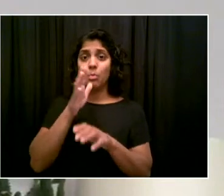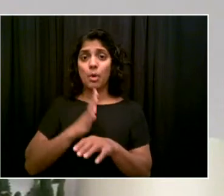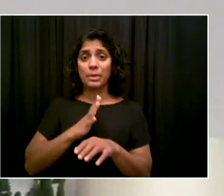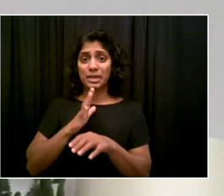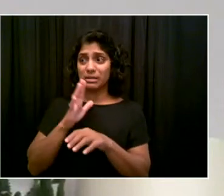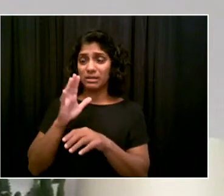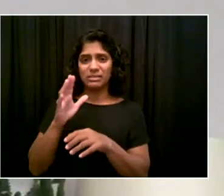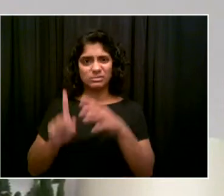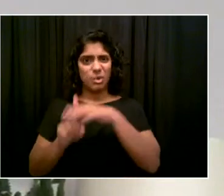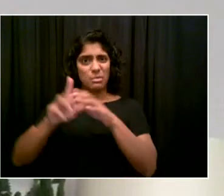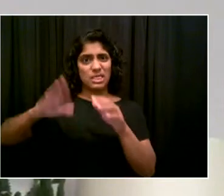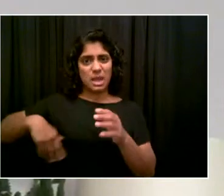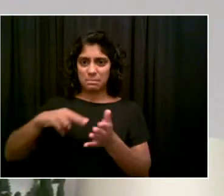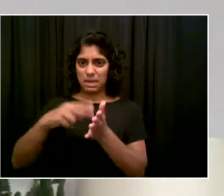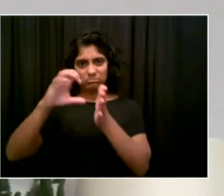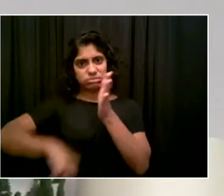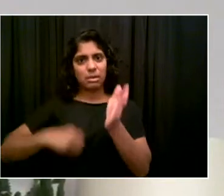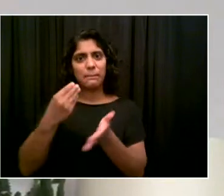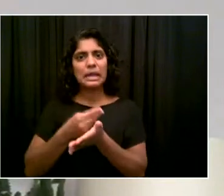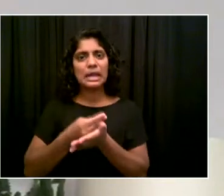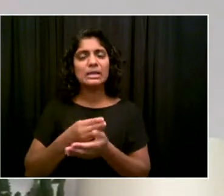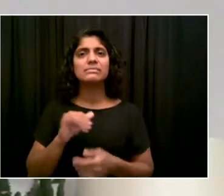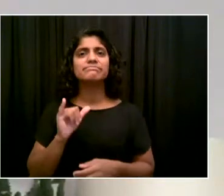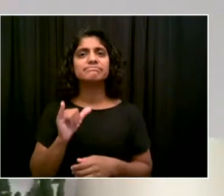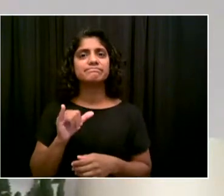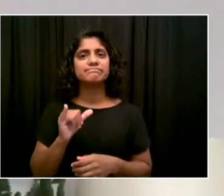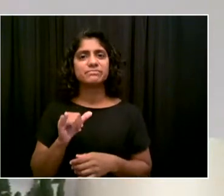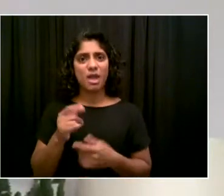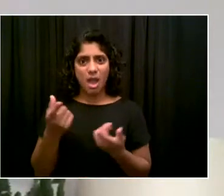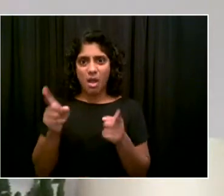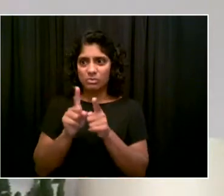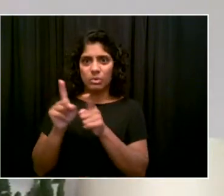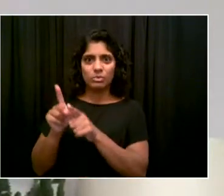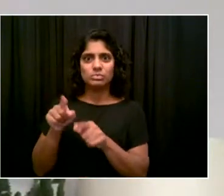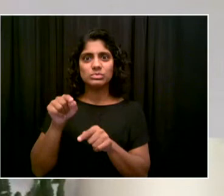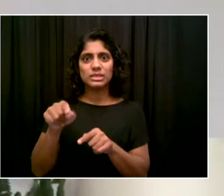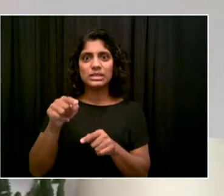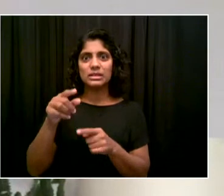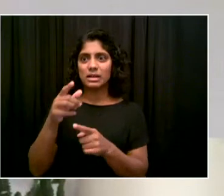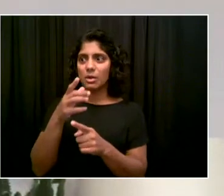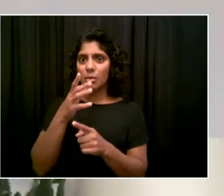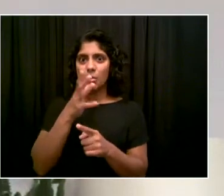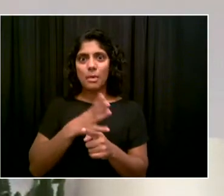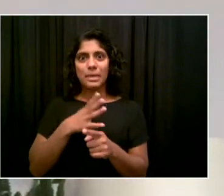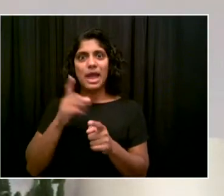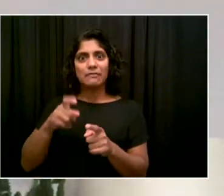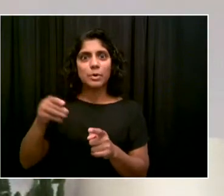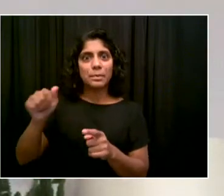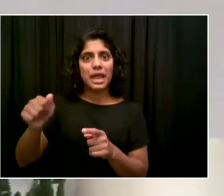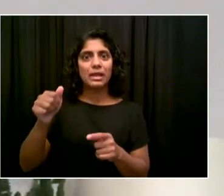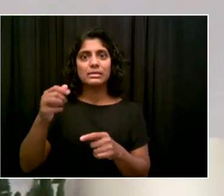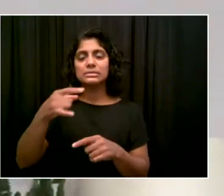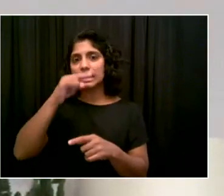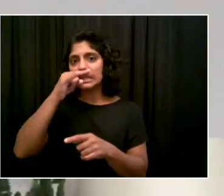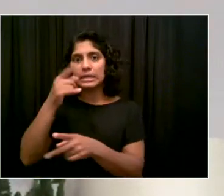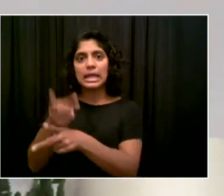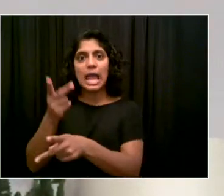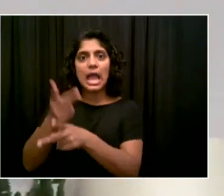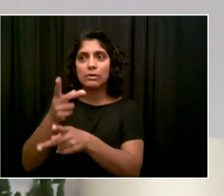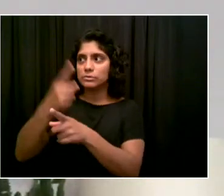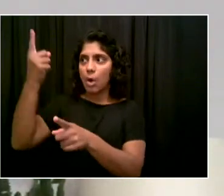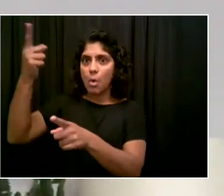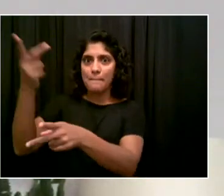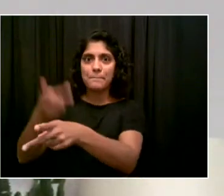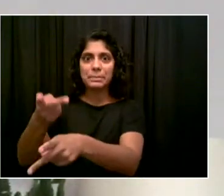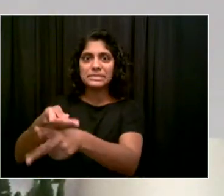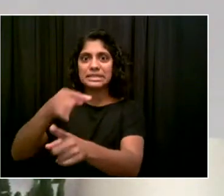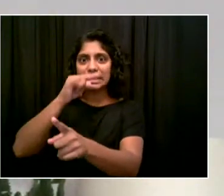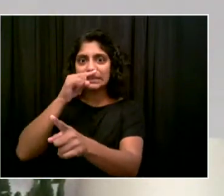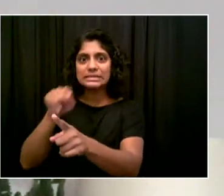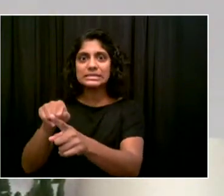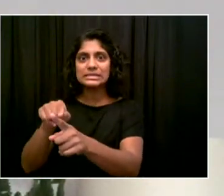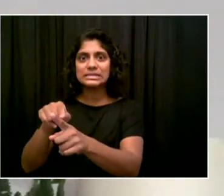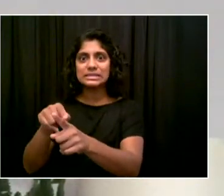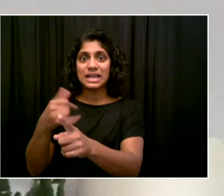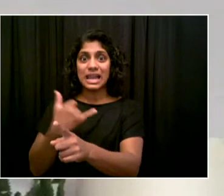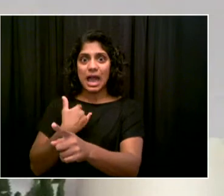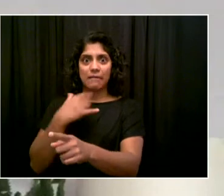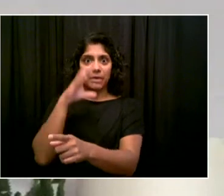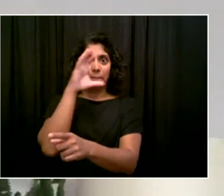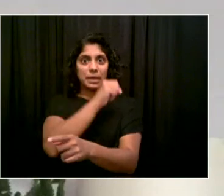DOCKED, SO THESE